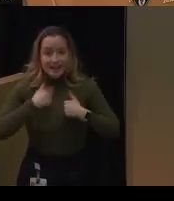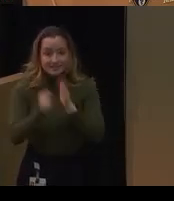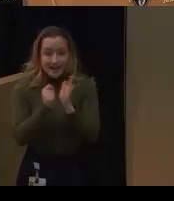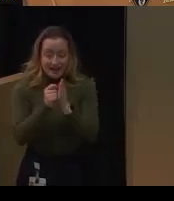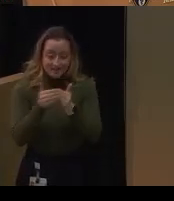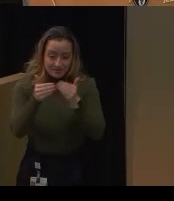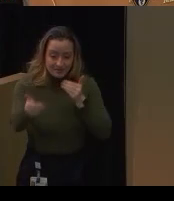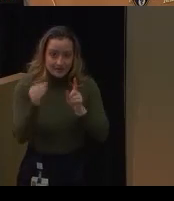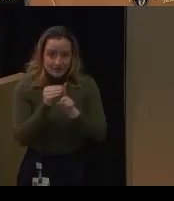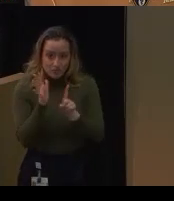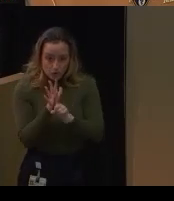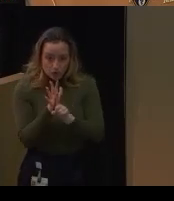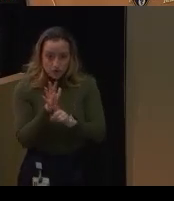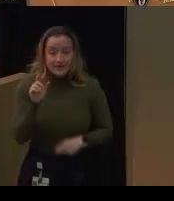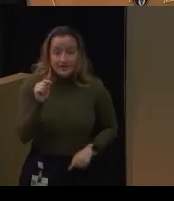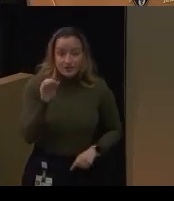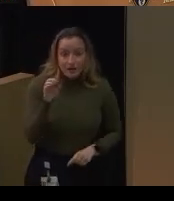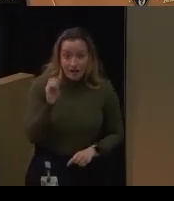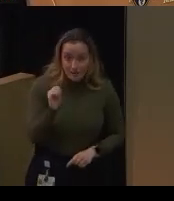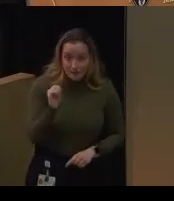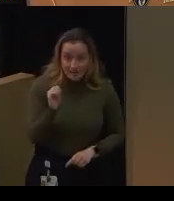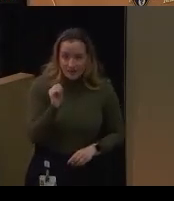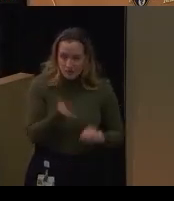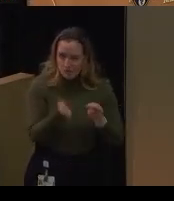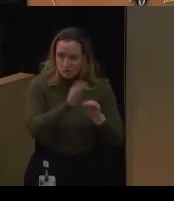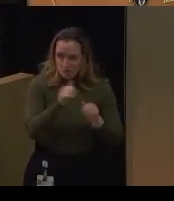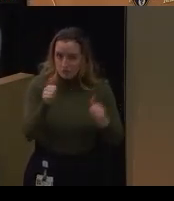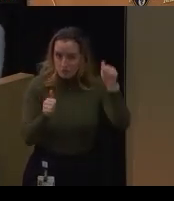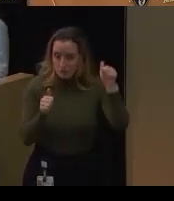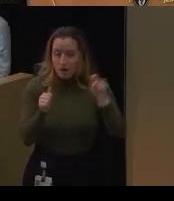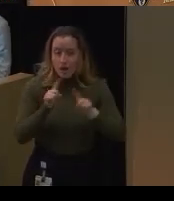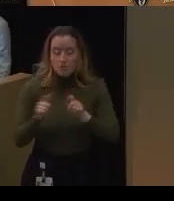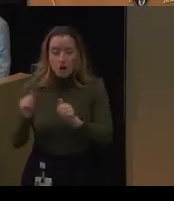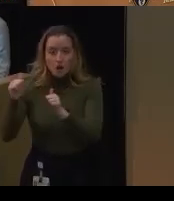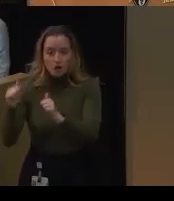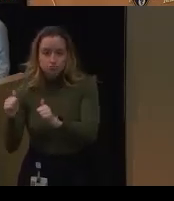for theory of mind and empathy but very small and not significantly different from zero and